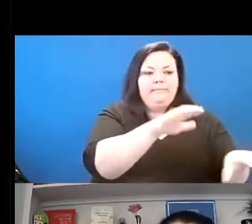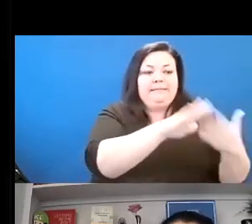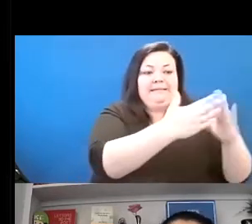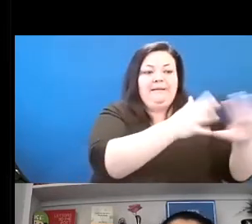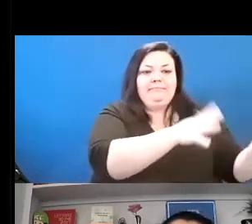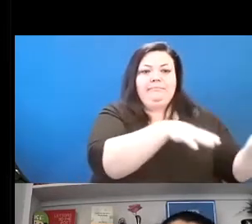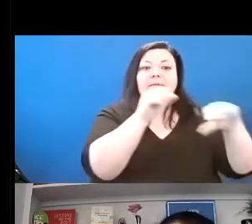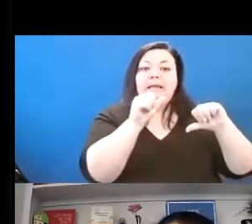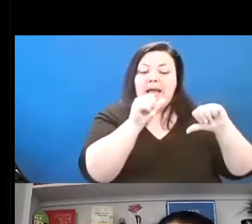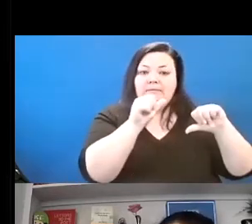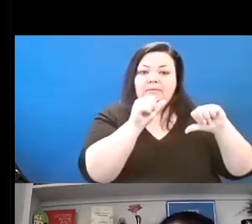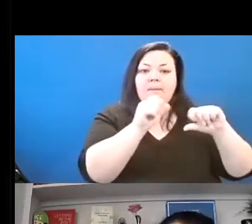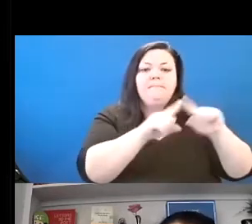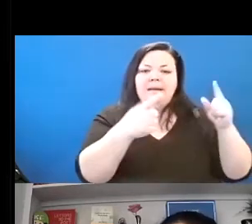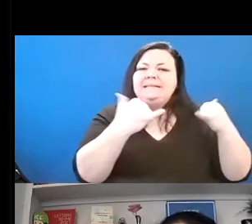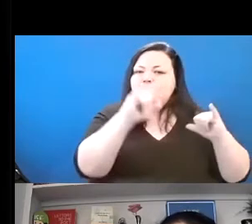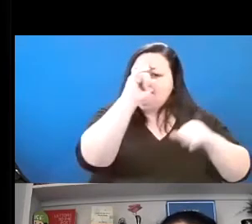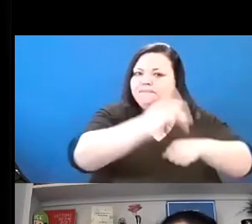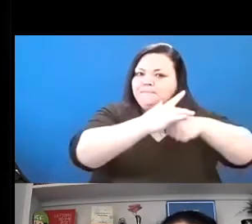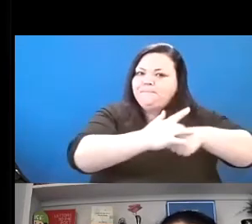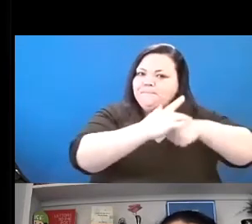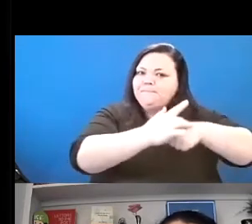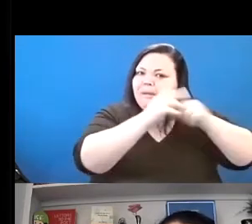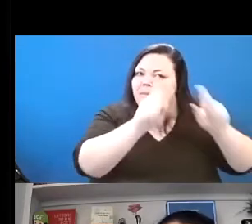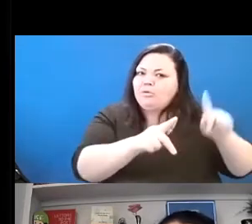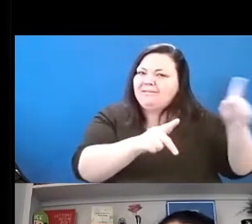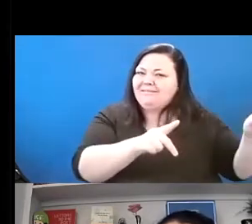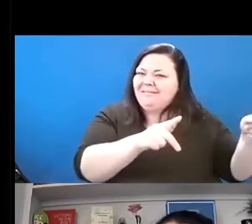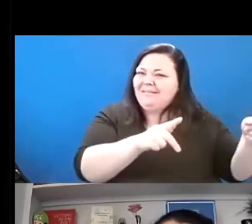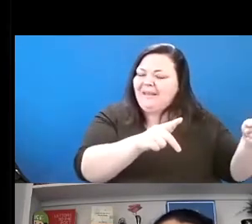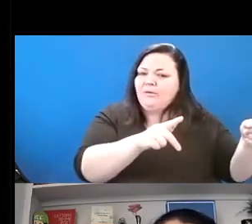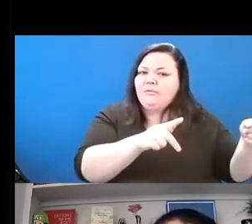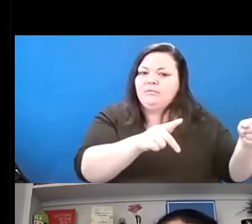but he's still thinking about the person behind and in this case he's interacting with